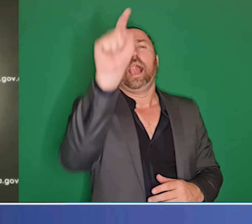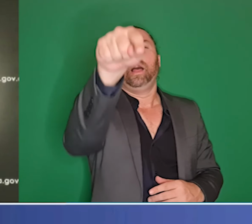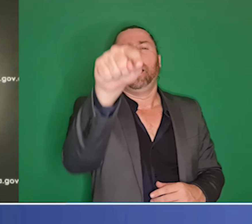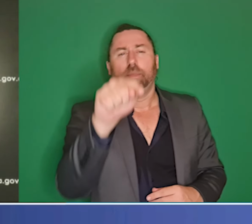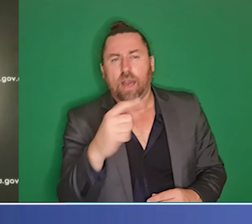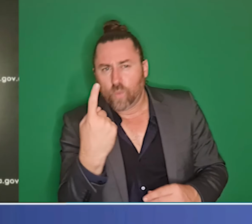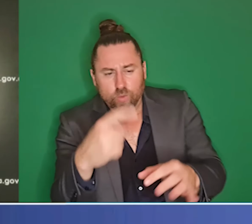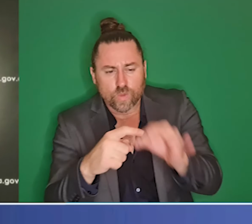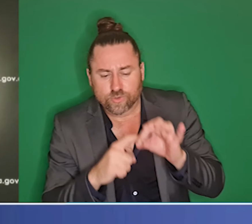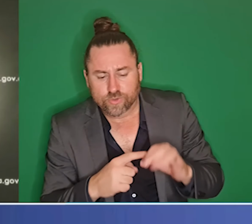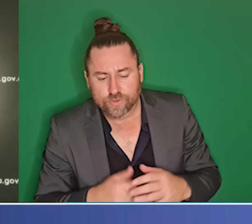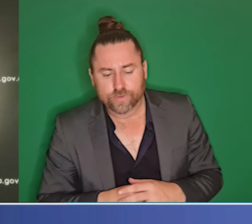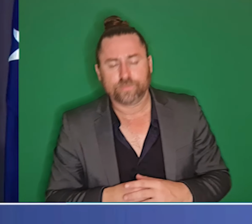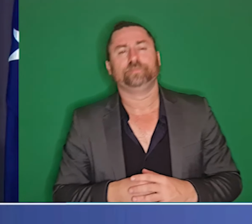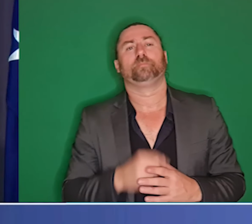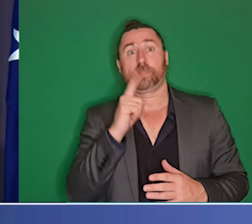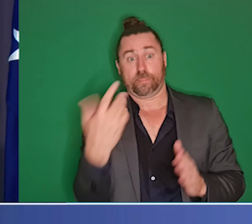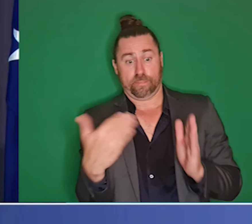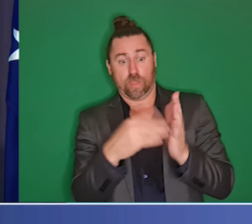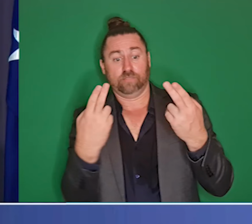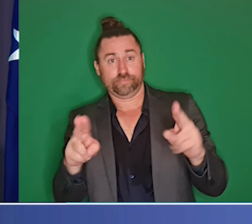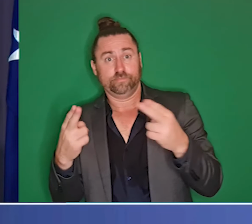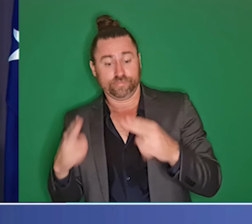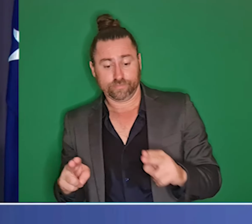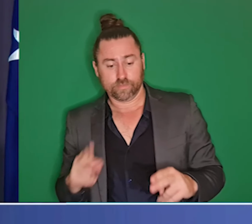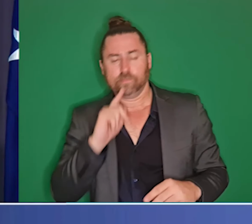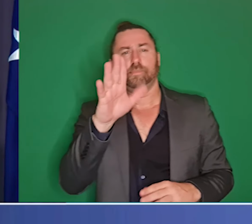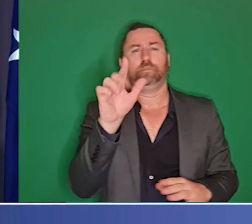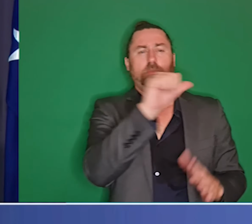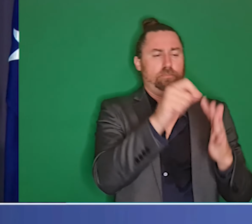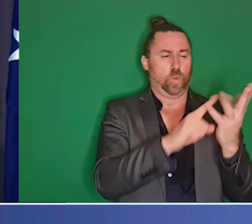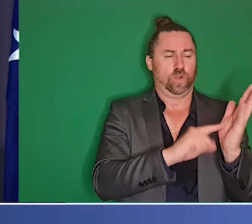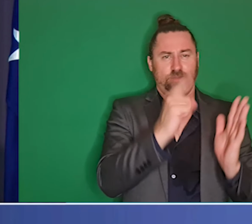(CROSSTALK) We know there is a death rate with this diseases,